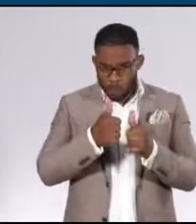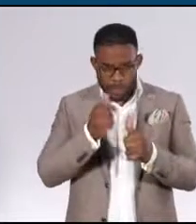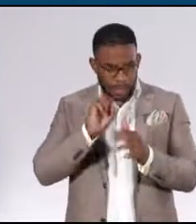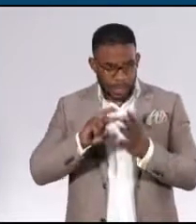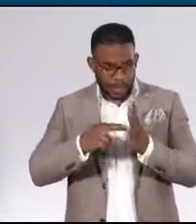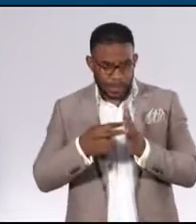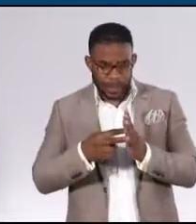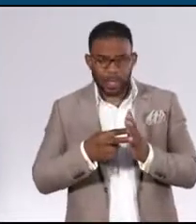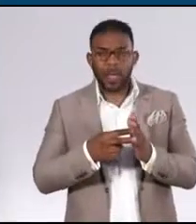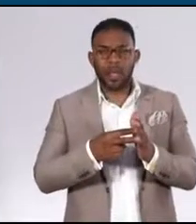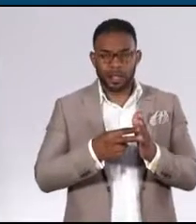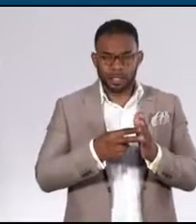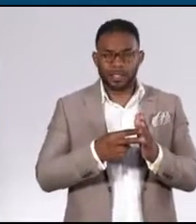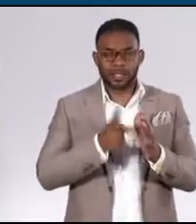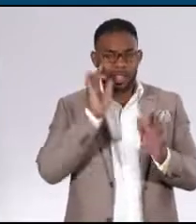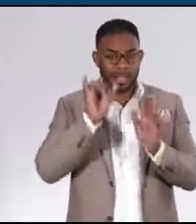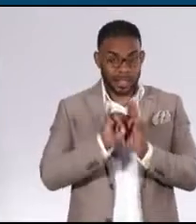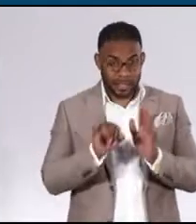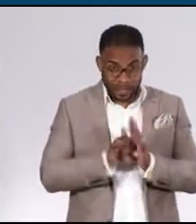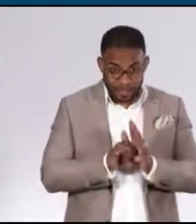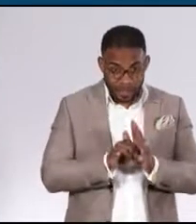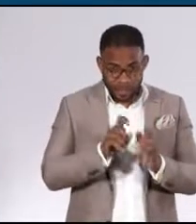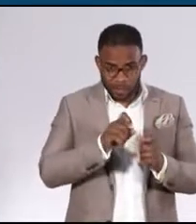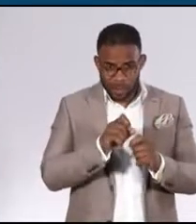Also allows for identification, certain sounds in the comprehension.